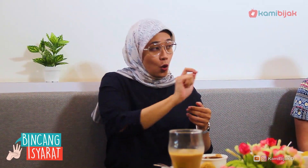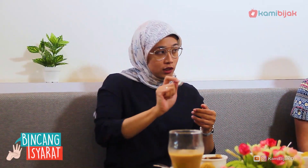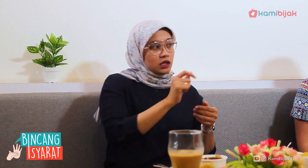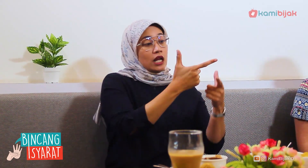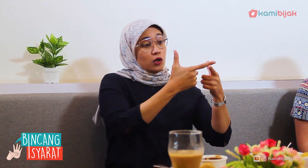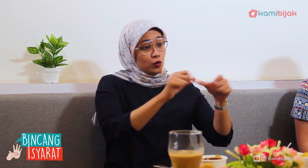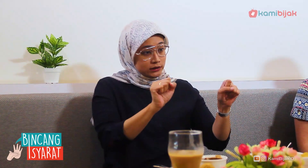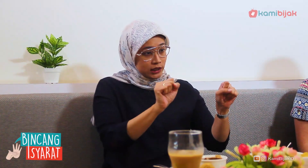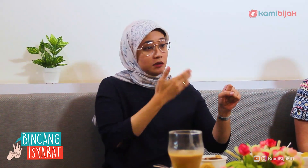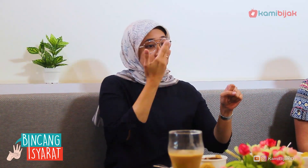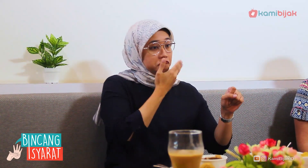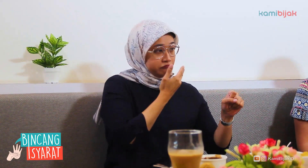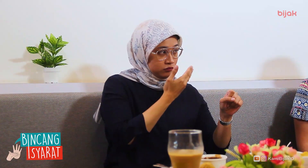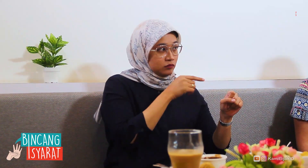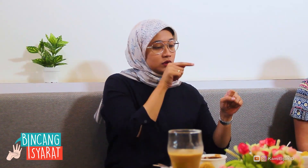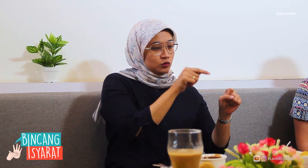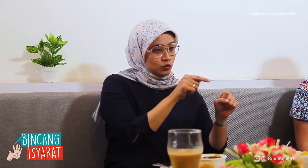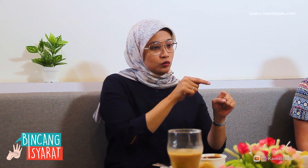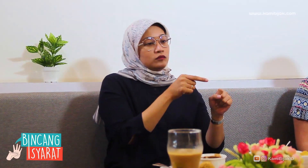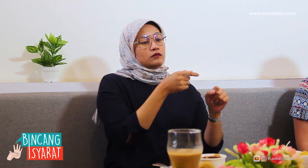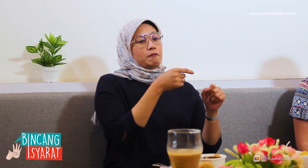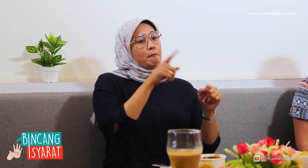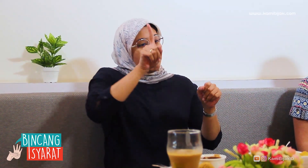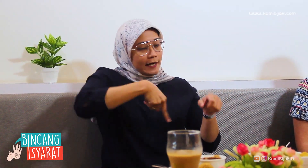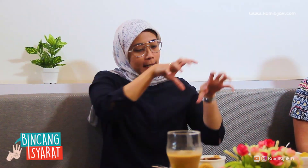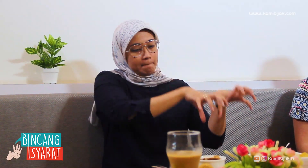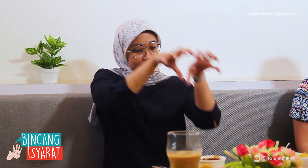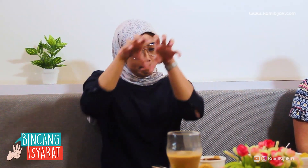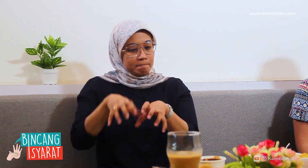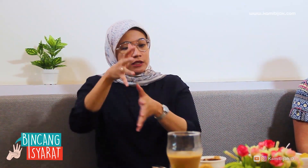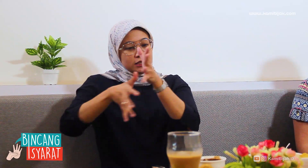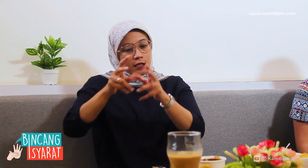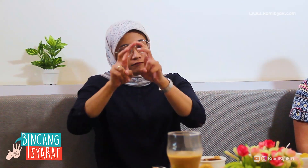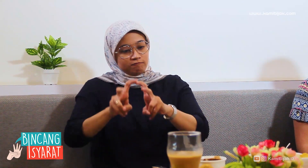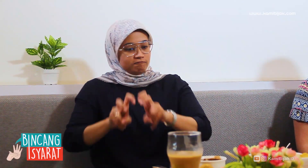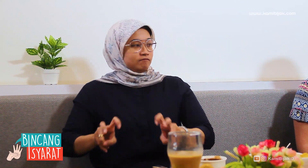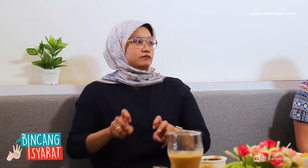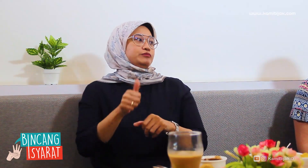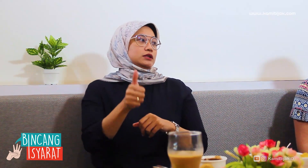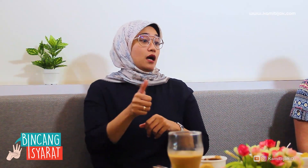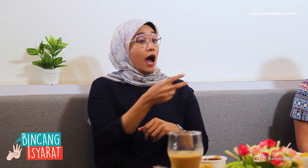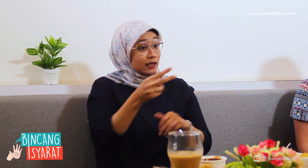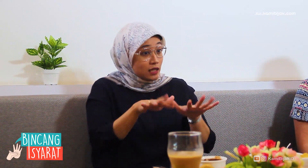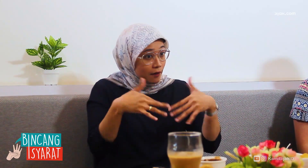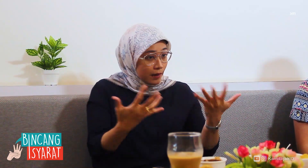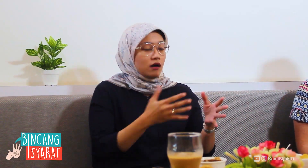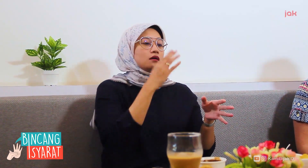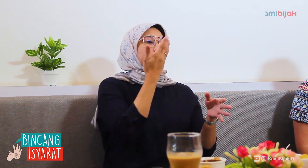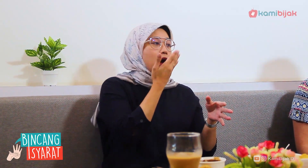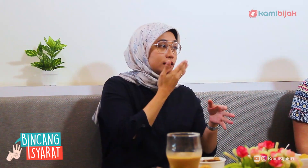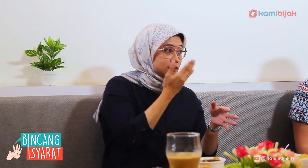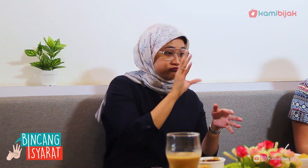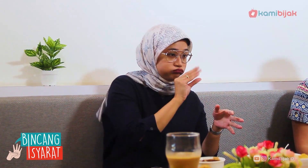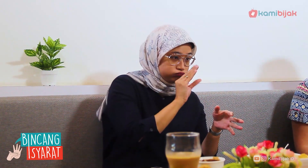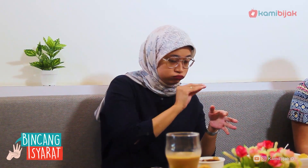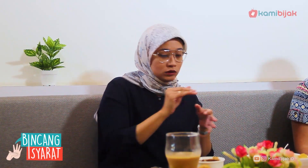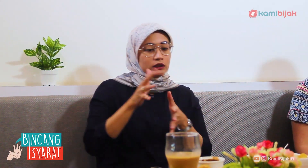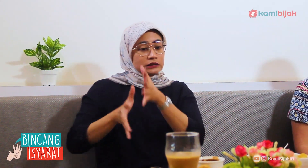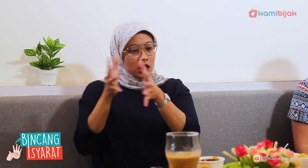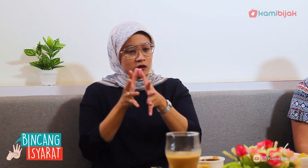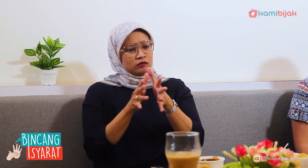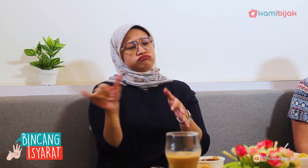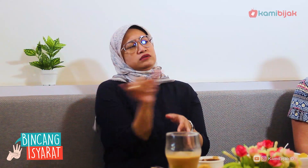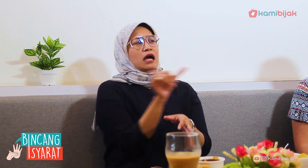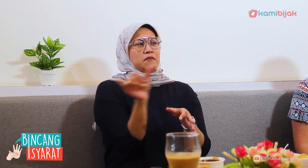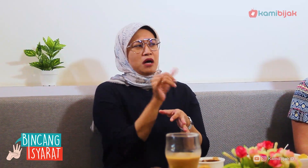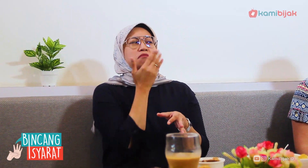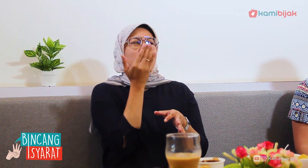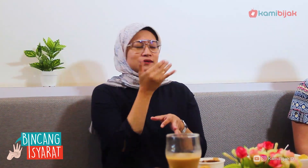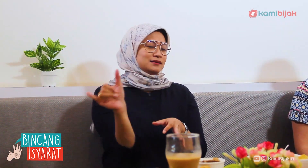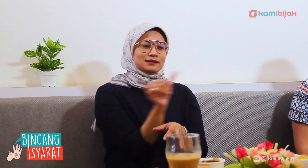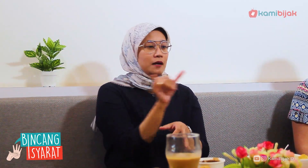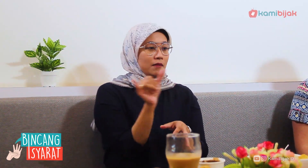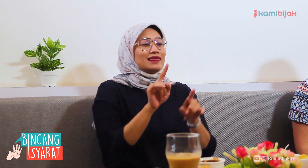Both theories are the same, so both are LANGUAGES.